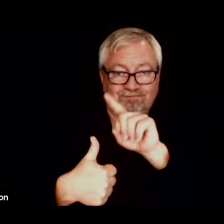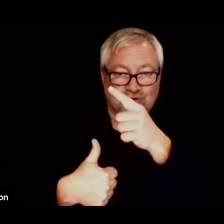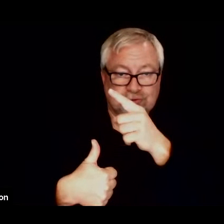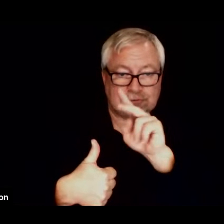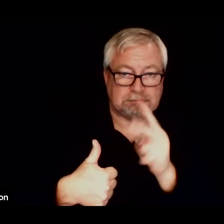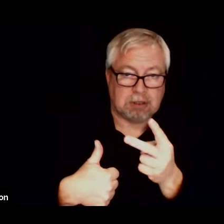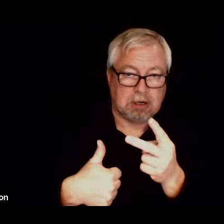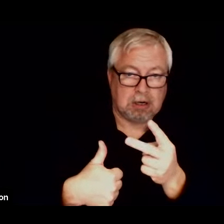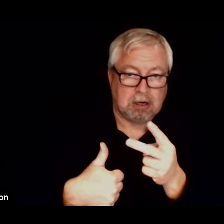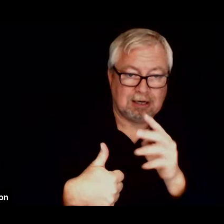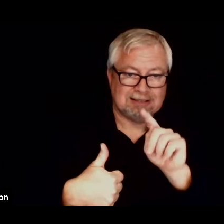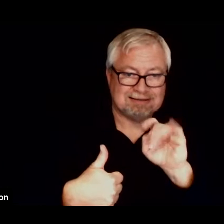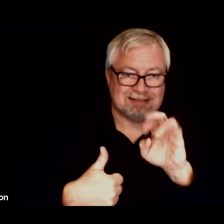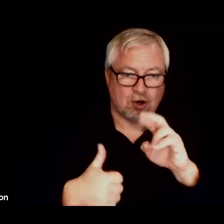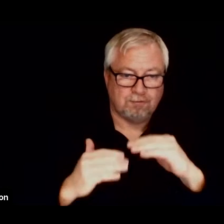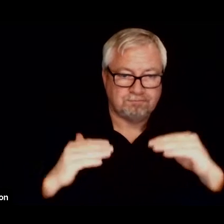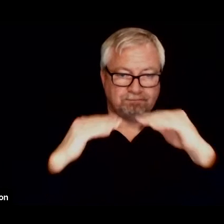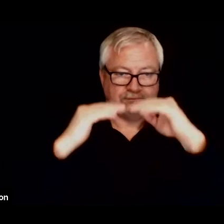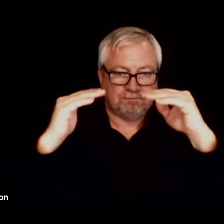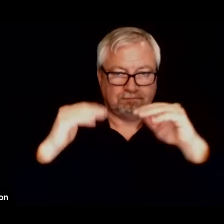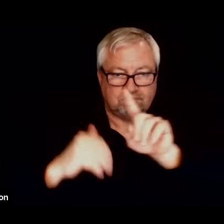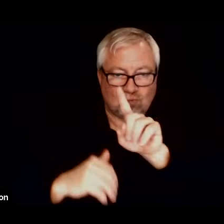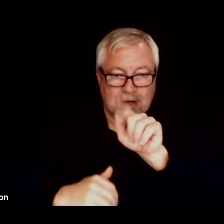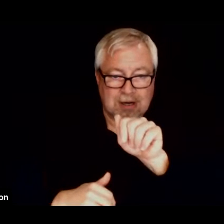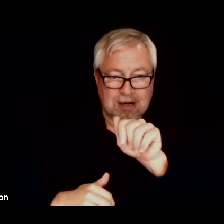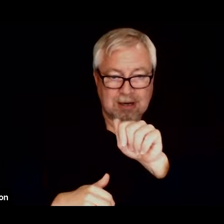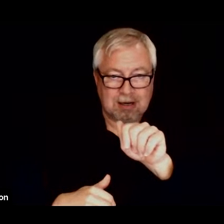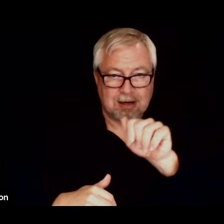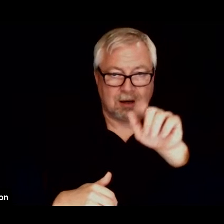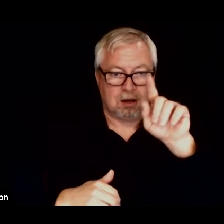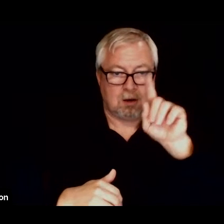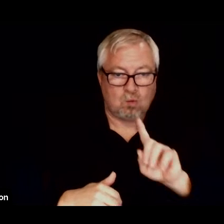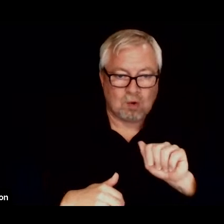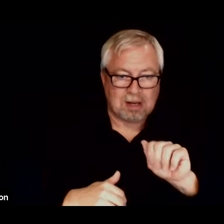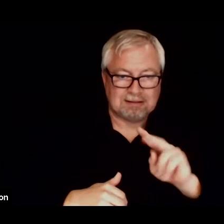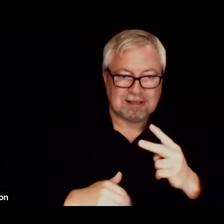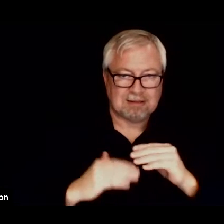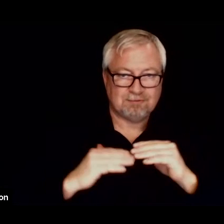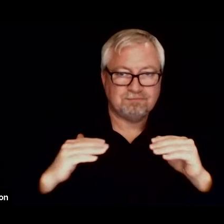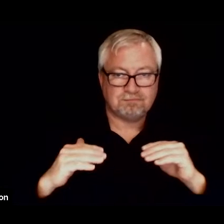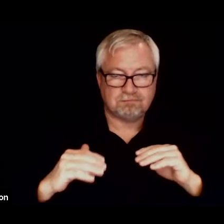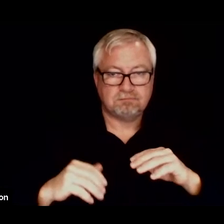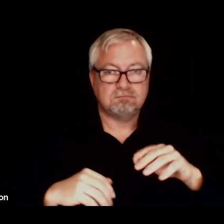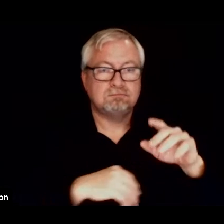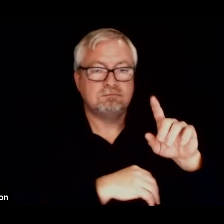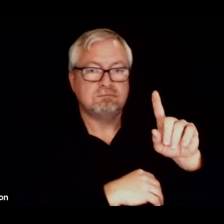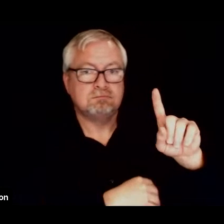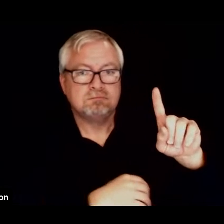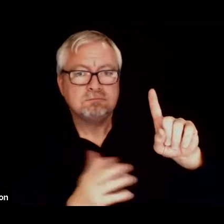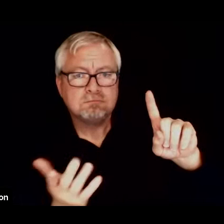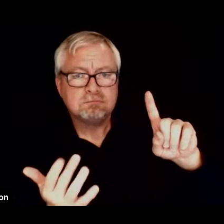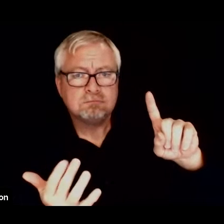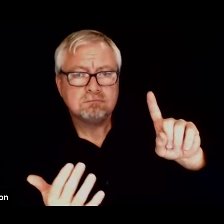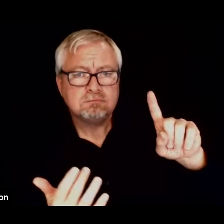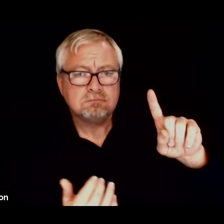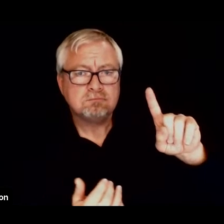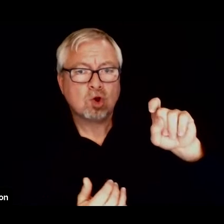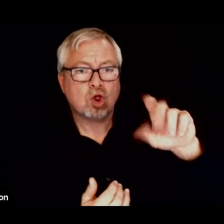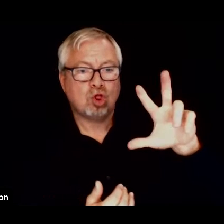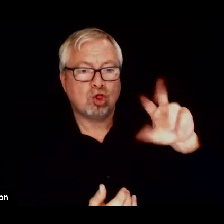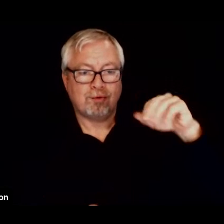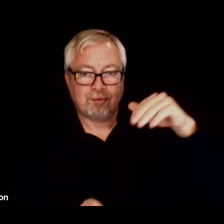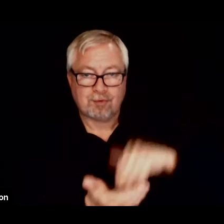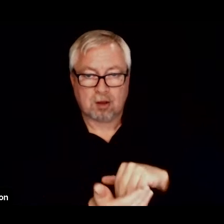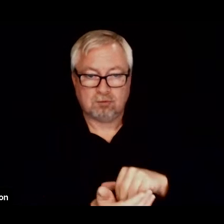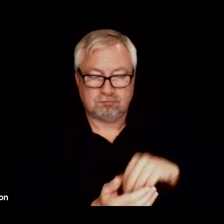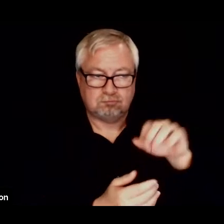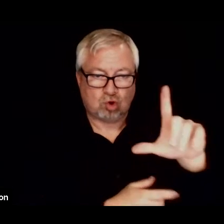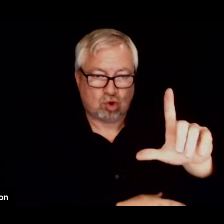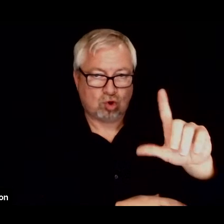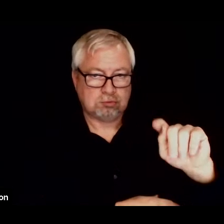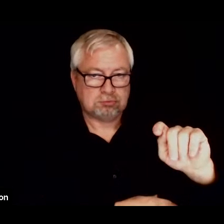the state is felt to be 130 000 so that would also be within um you know tier one and two ems